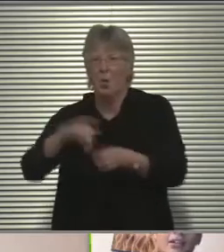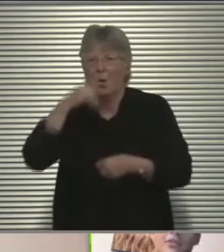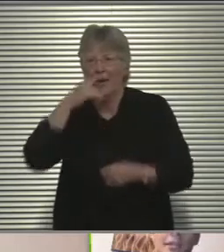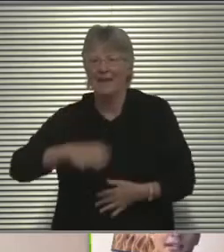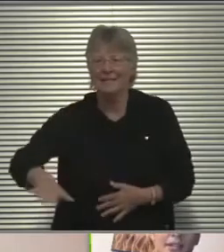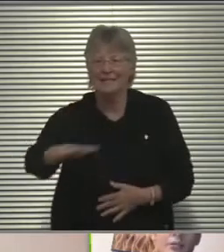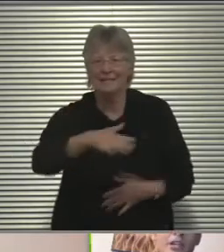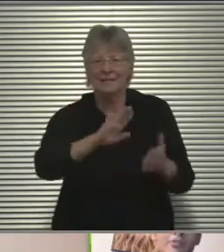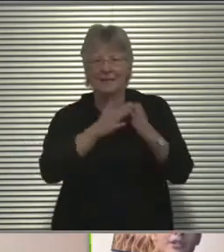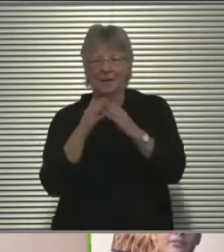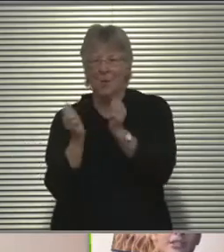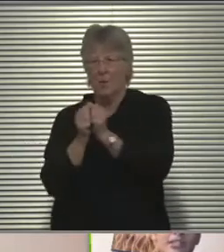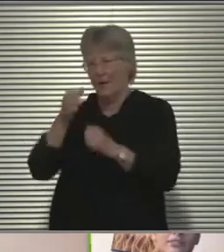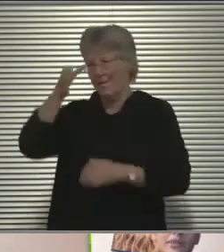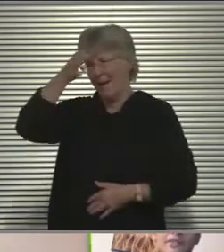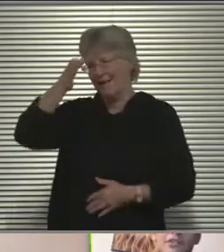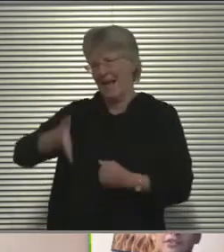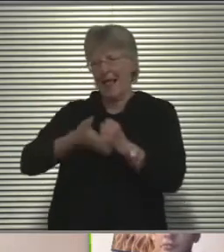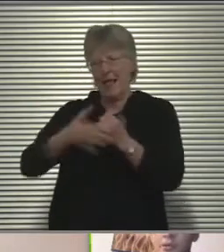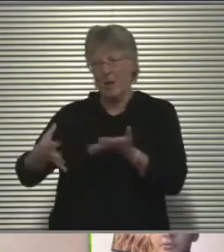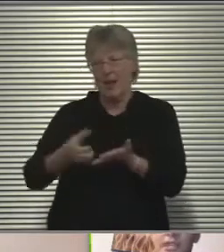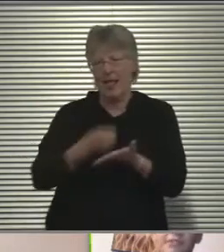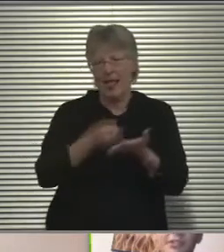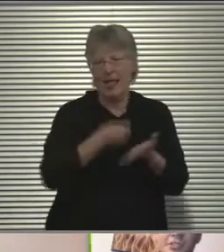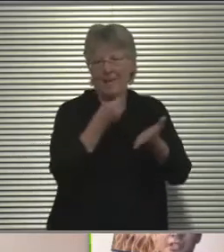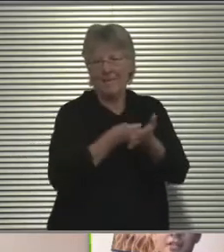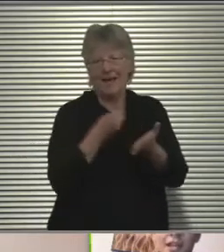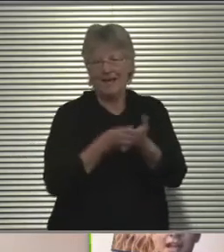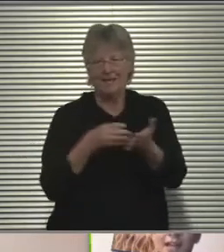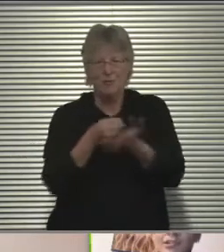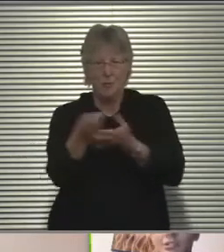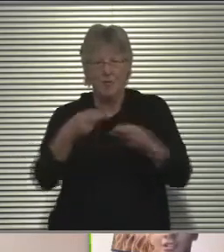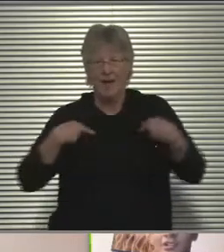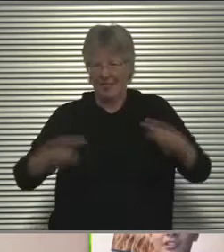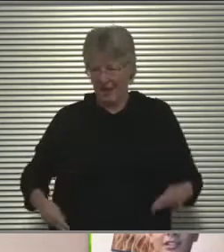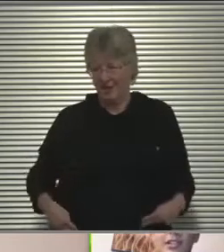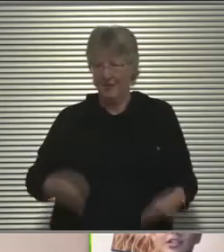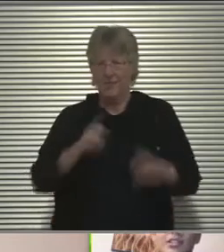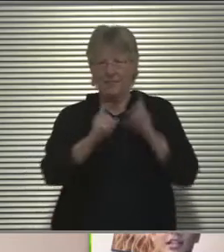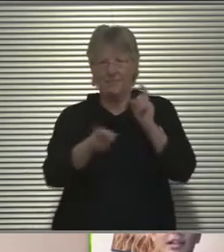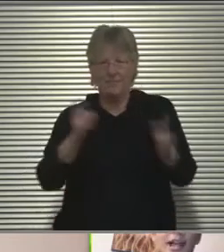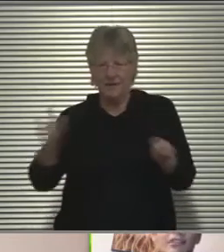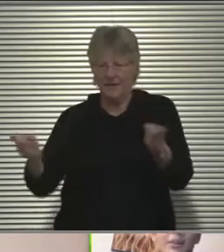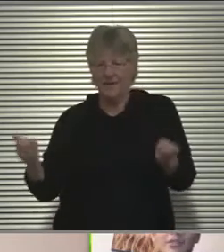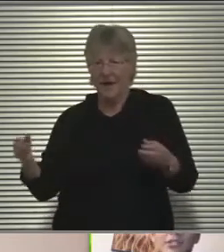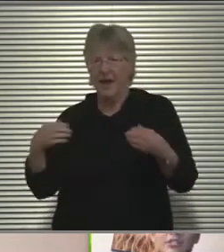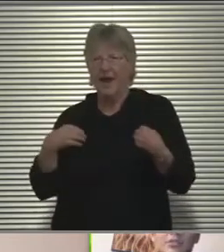along with my dad, we help raise money to pay for their uniforms and register them at a local soccer league so they can have an opportunity